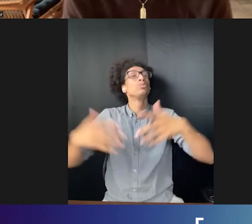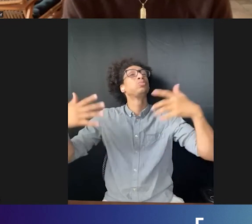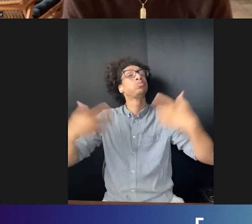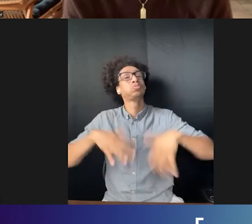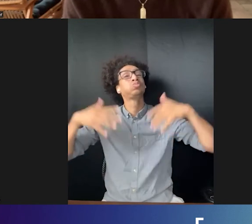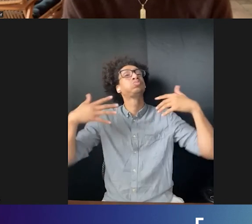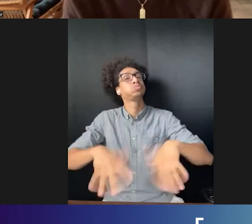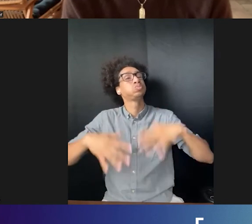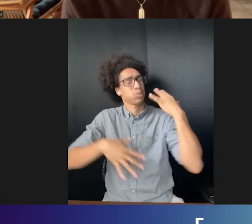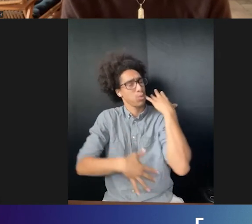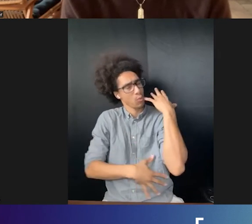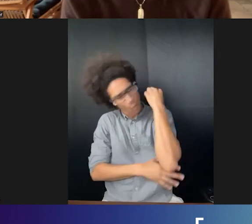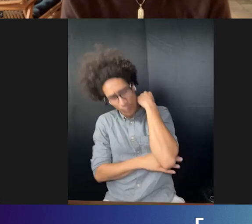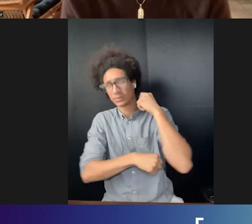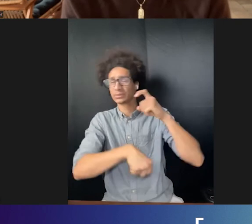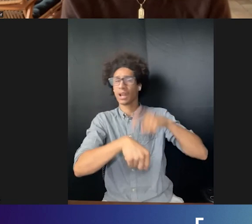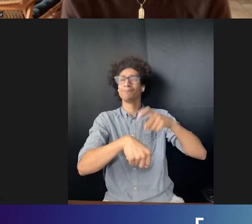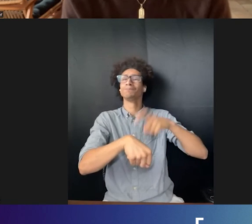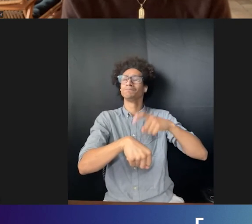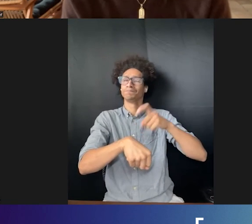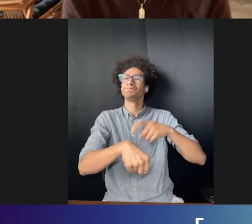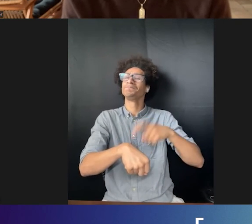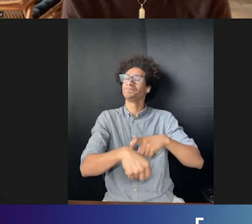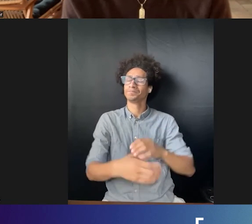that has to be put in to just lock in one deal.